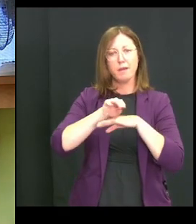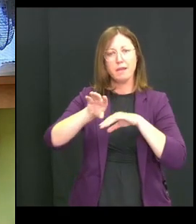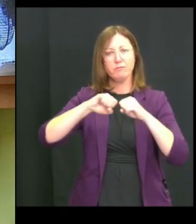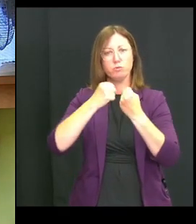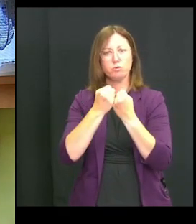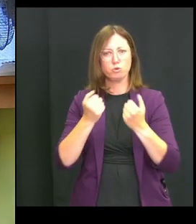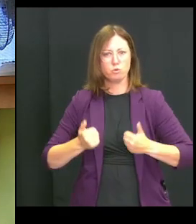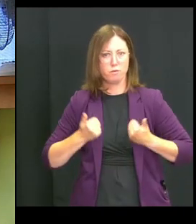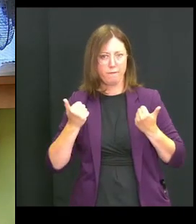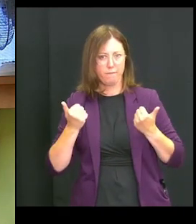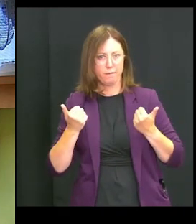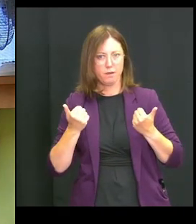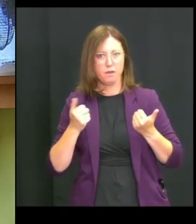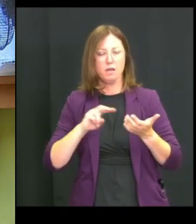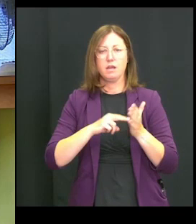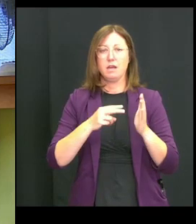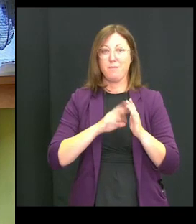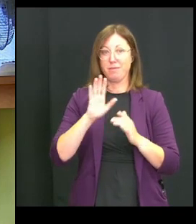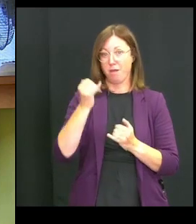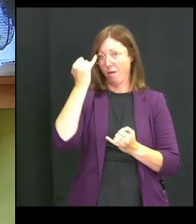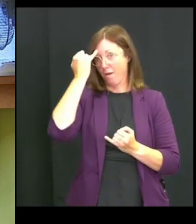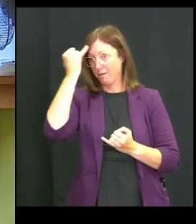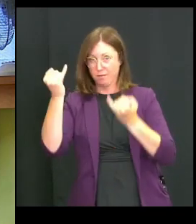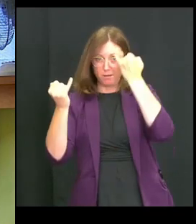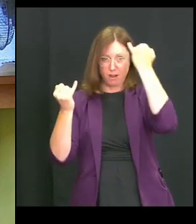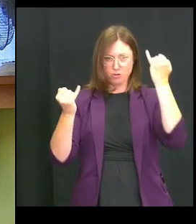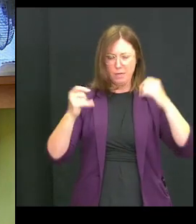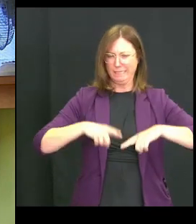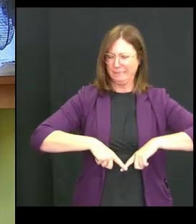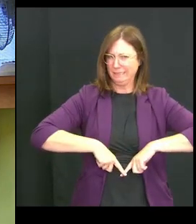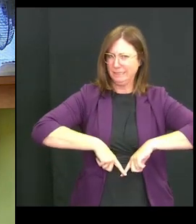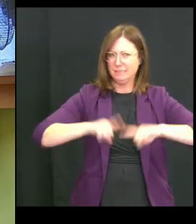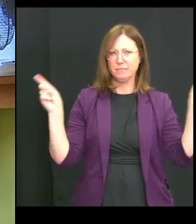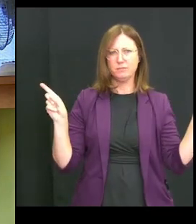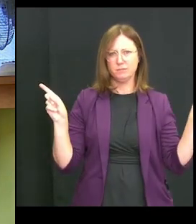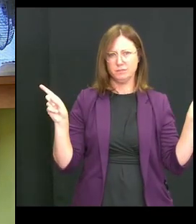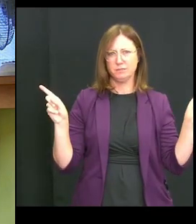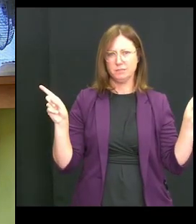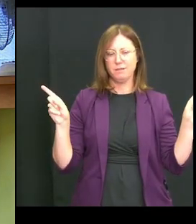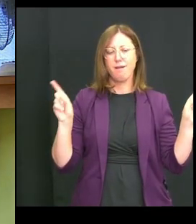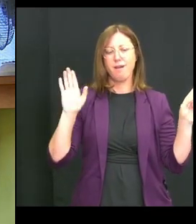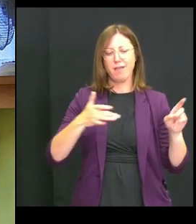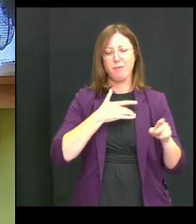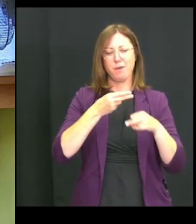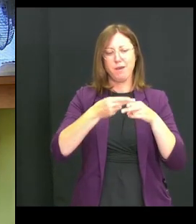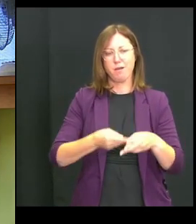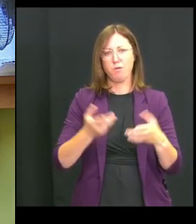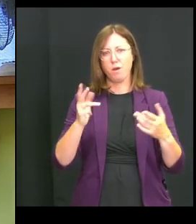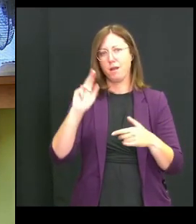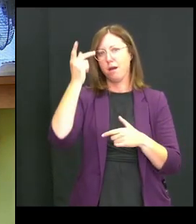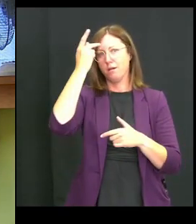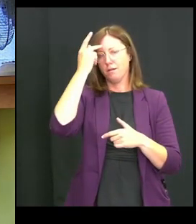That is, they're becoming ideologically dissimilar. And this is what we tend to call partisan polarization.